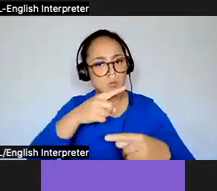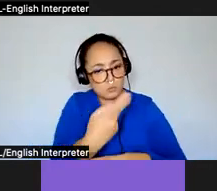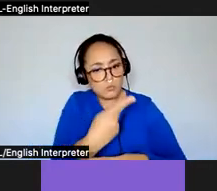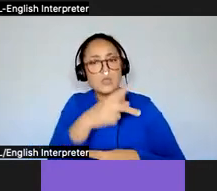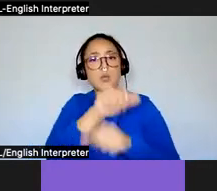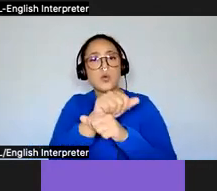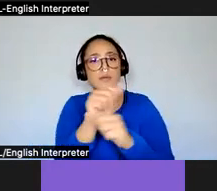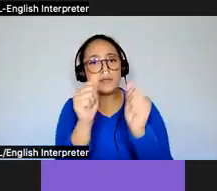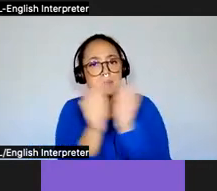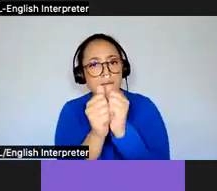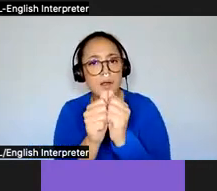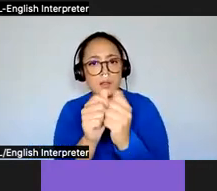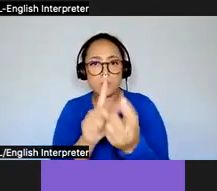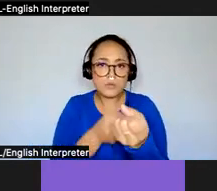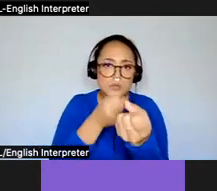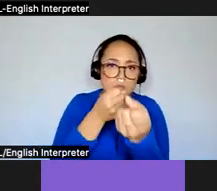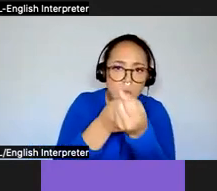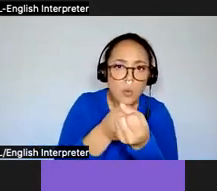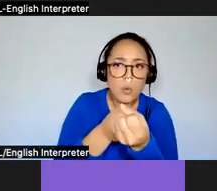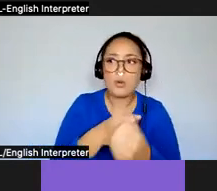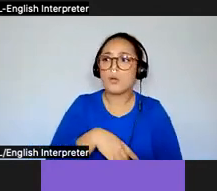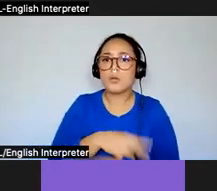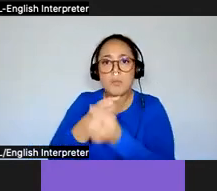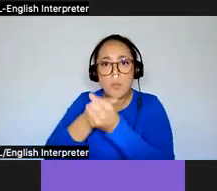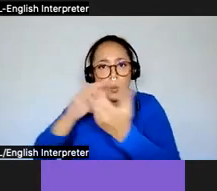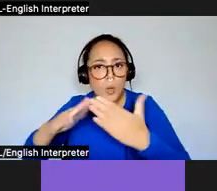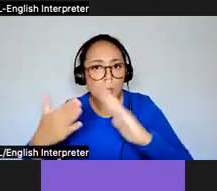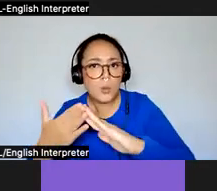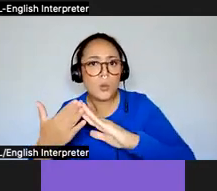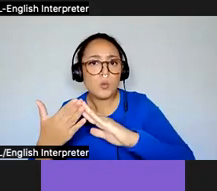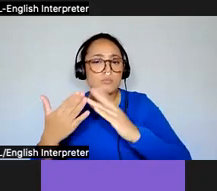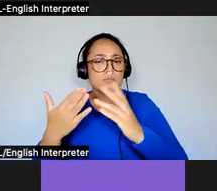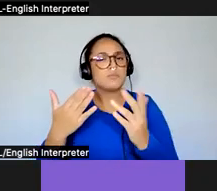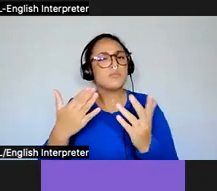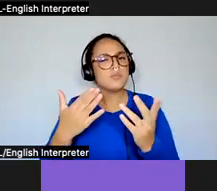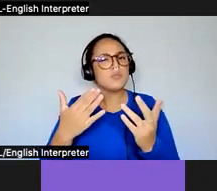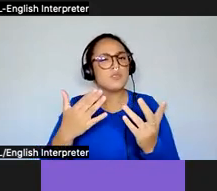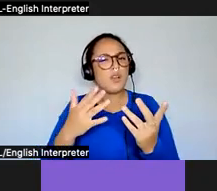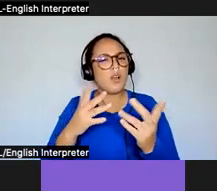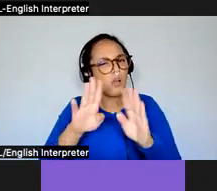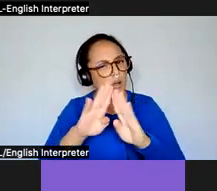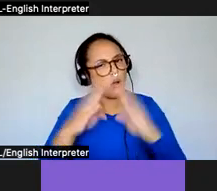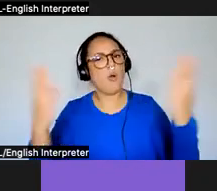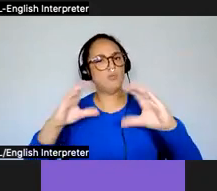support you and support community coming together. And so, so just really, that open communication is just really important.